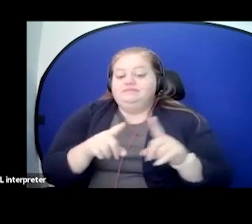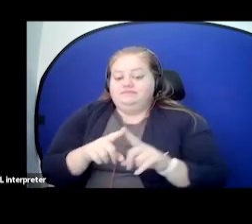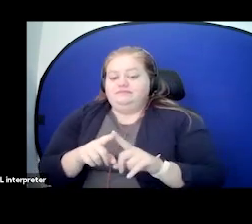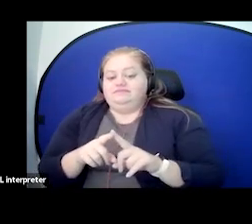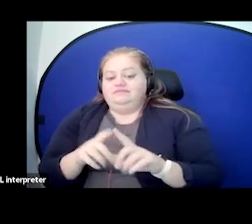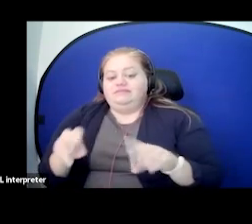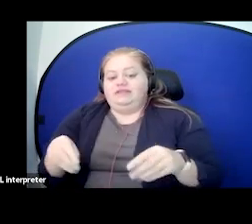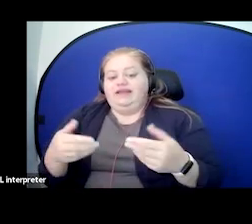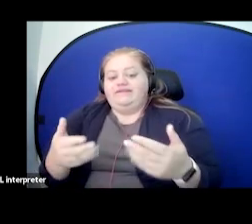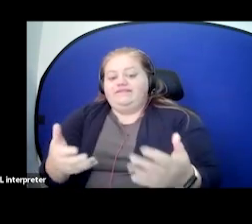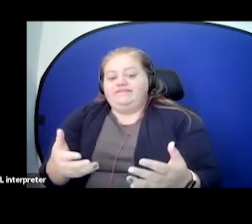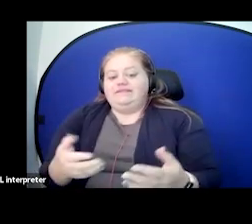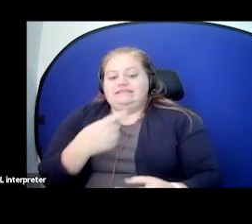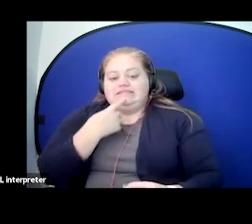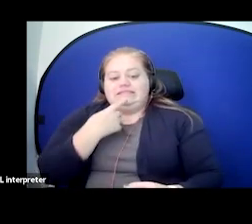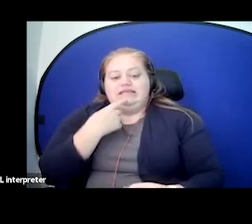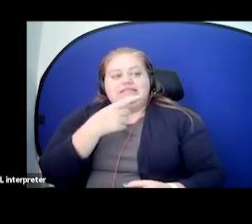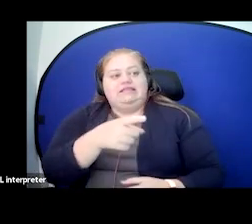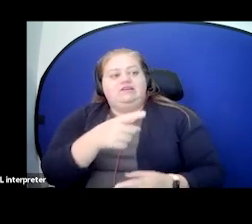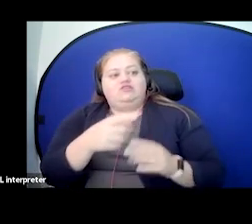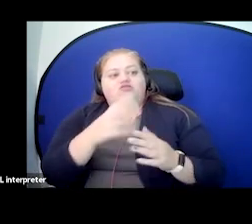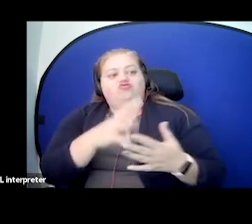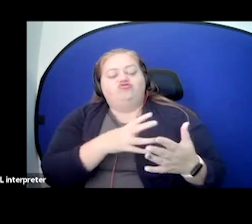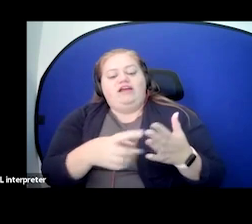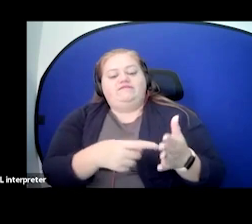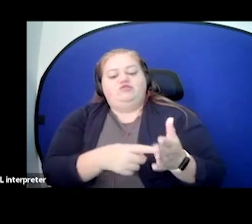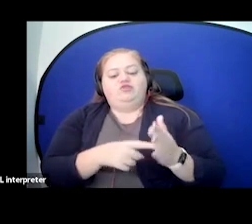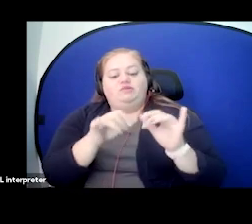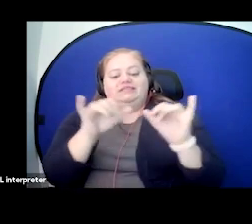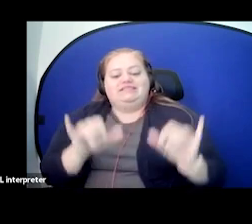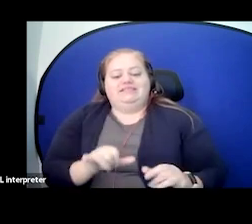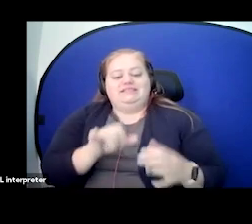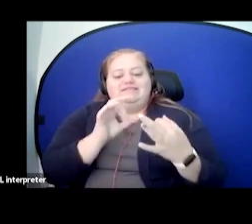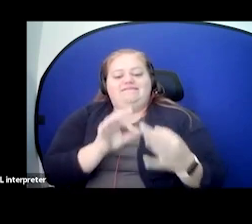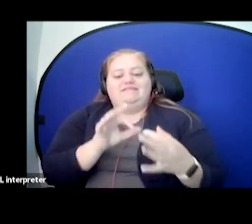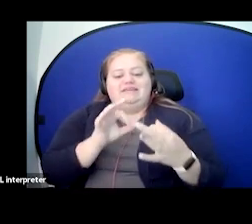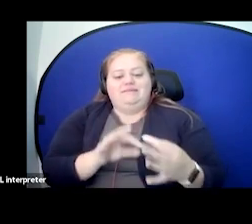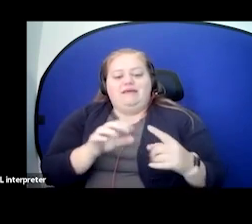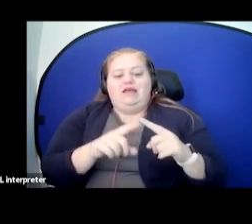the graph demonstrates the system feedback loop through the interaction of population, birth and death.